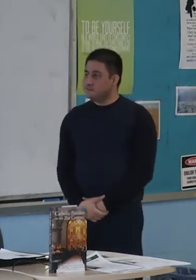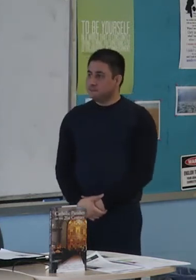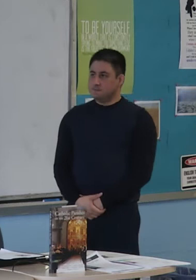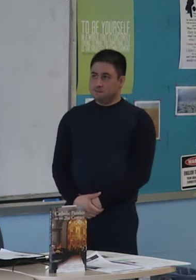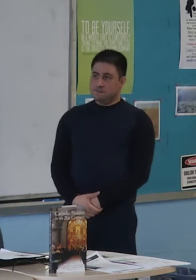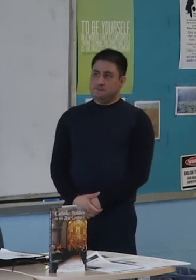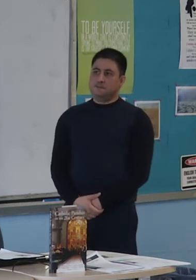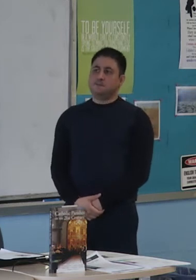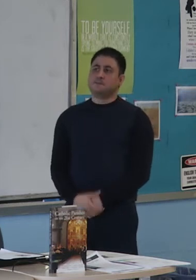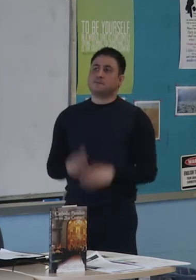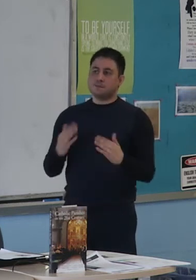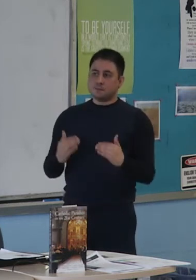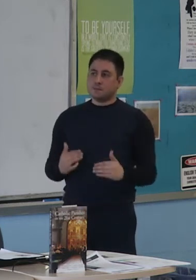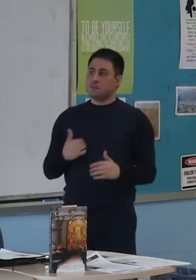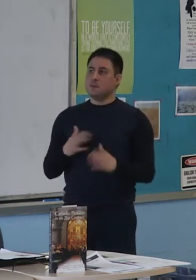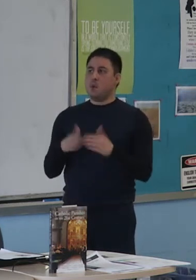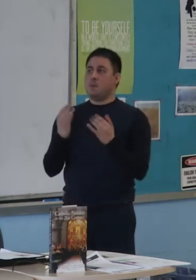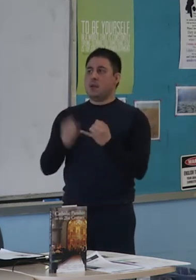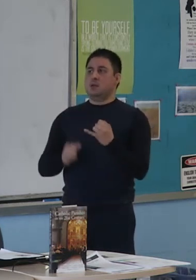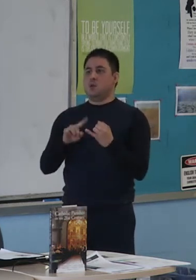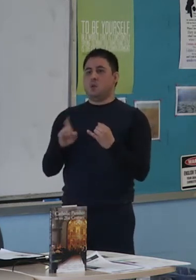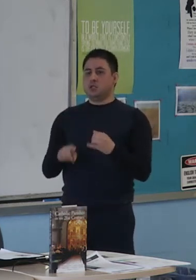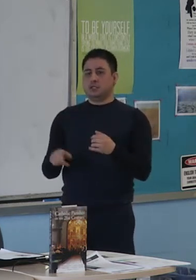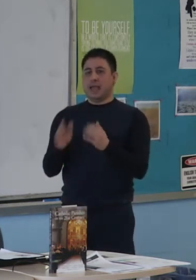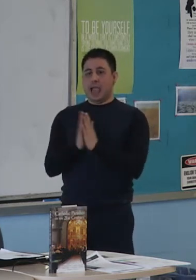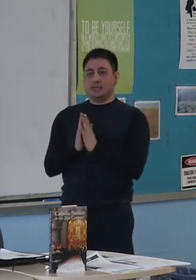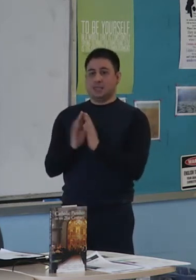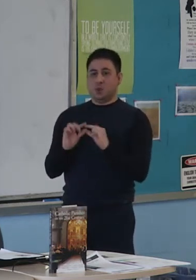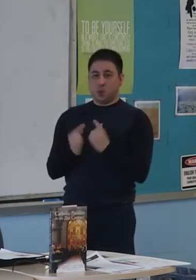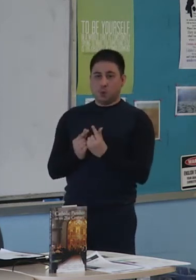and then we have these open-ended questions asking them, you know, "what